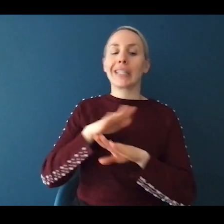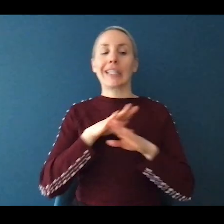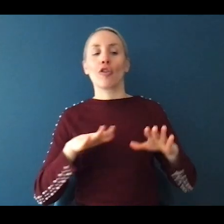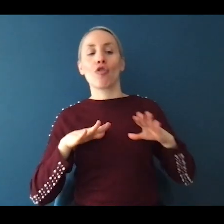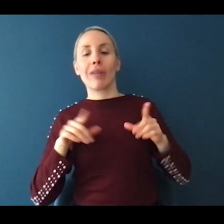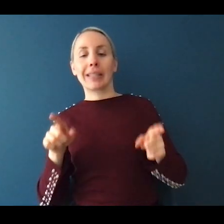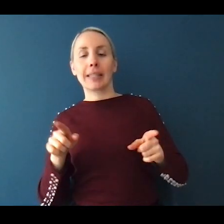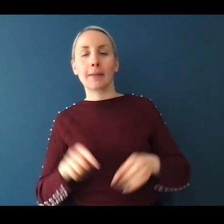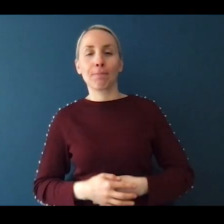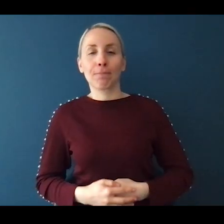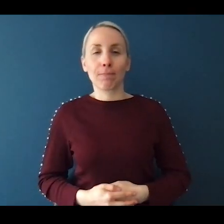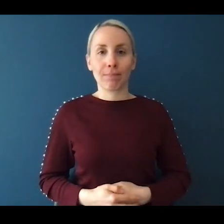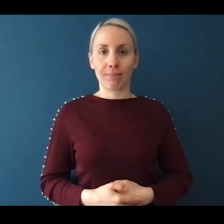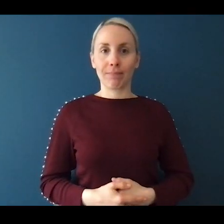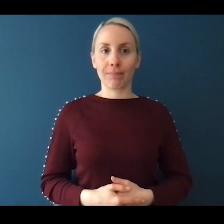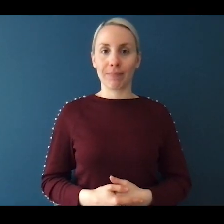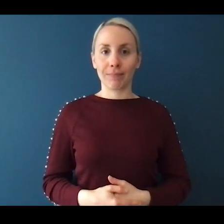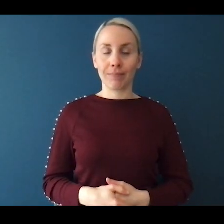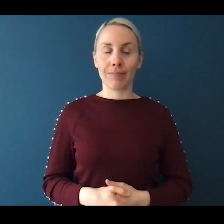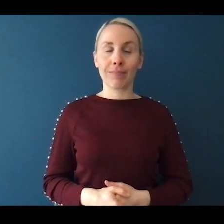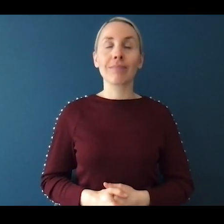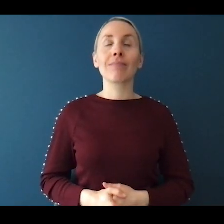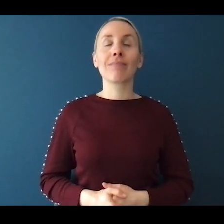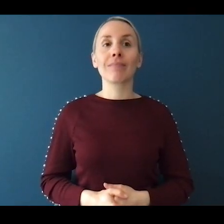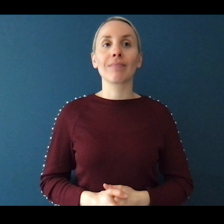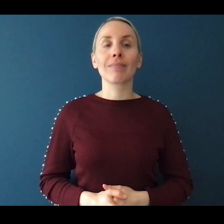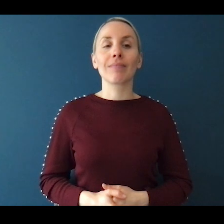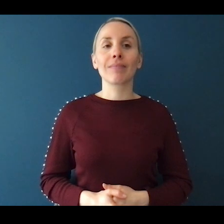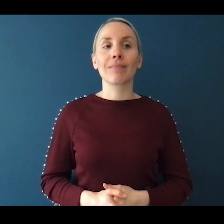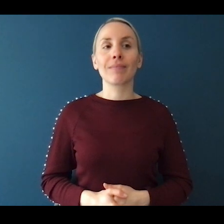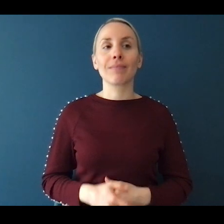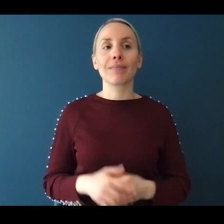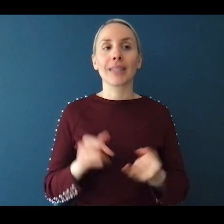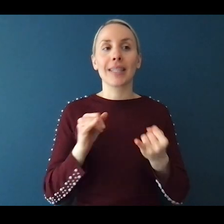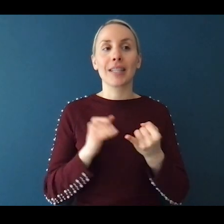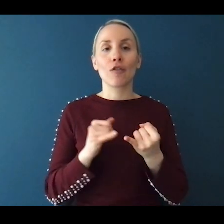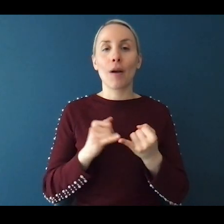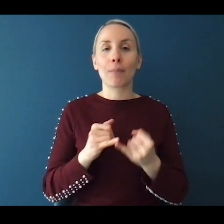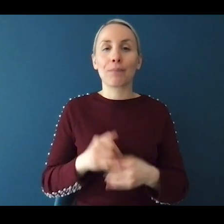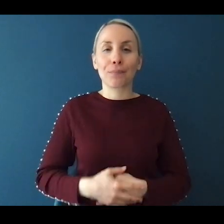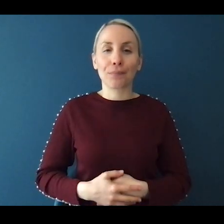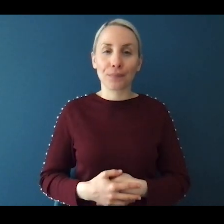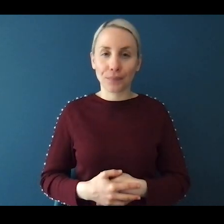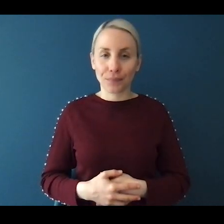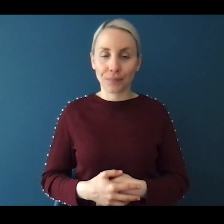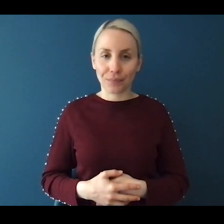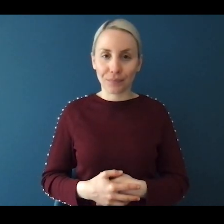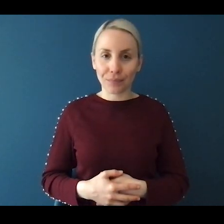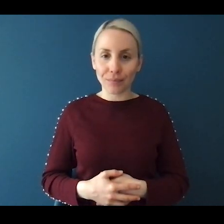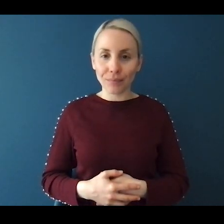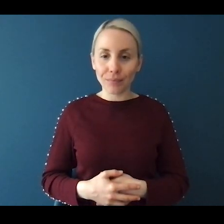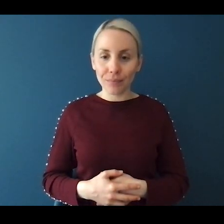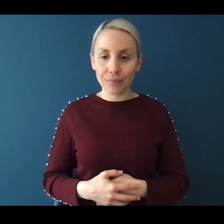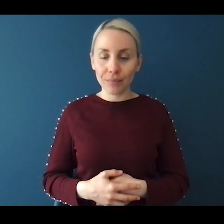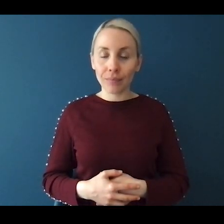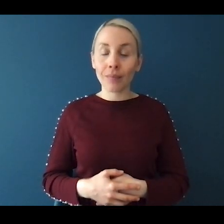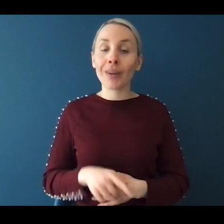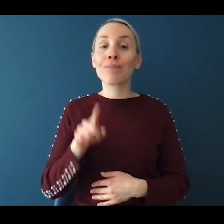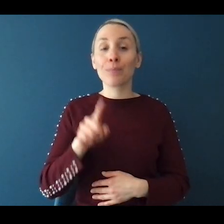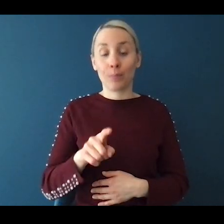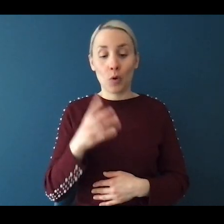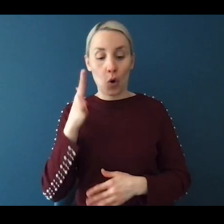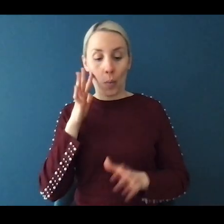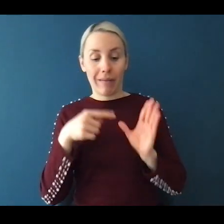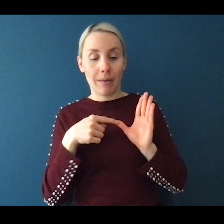Another thing that I remember from applying to the award is having the application ready